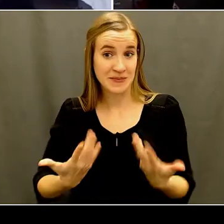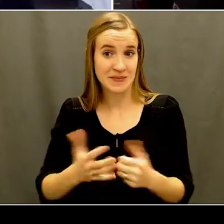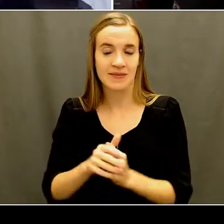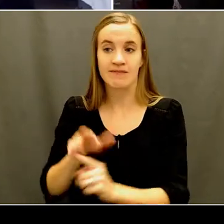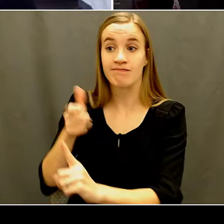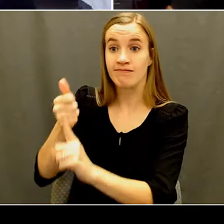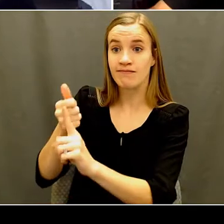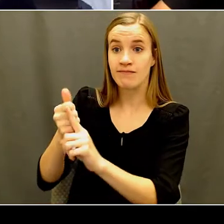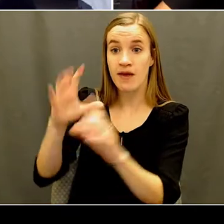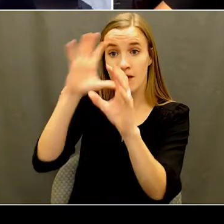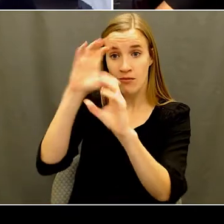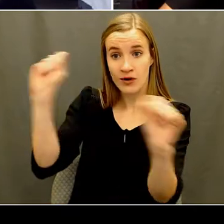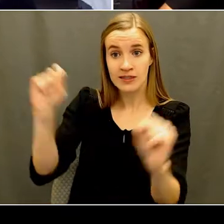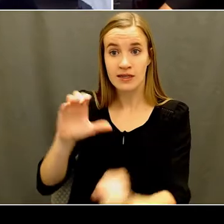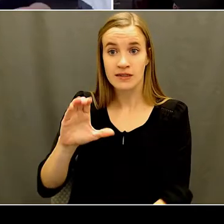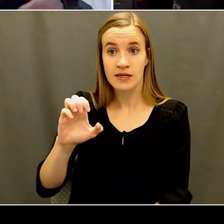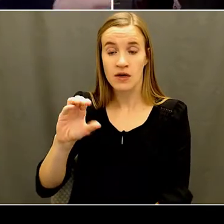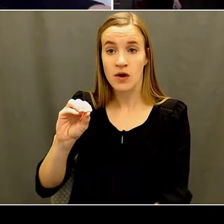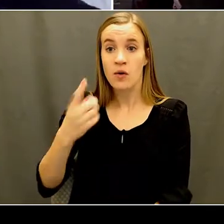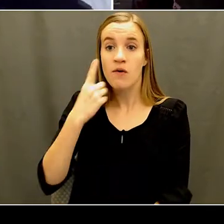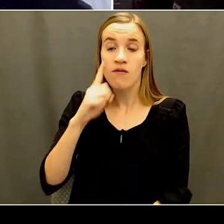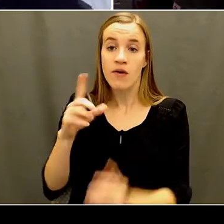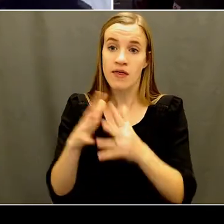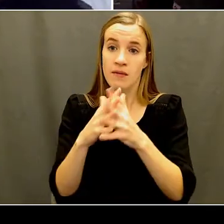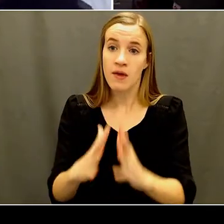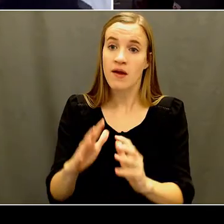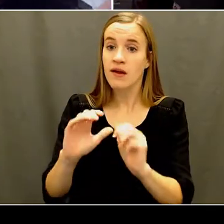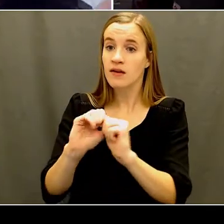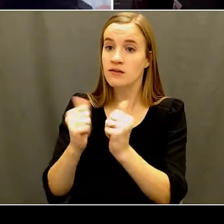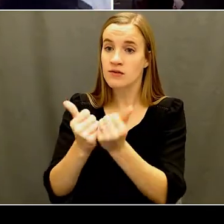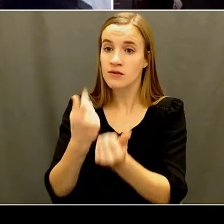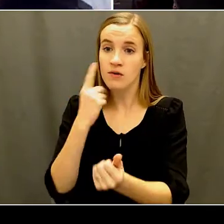of the American Association of People with Disabilities. And I was actually an